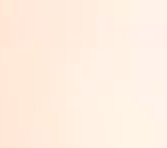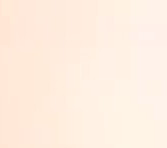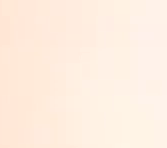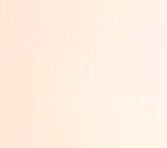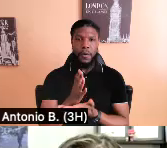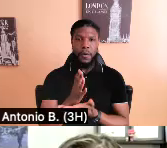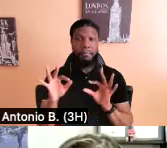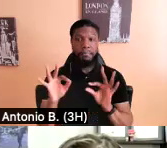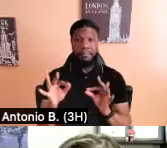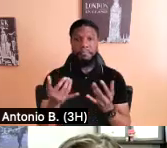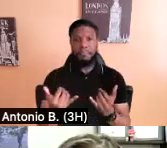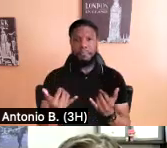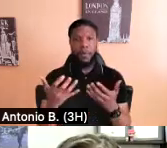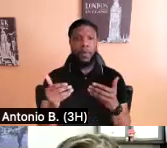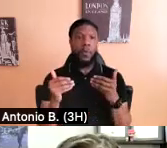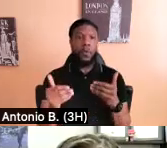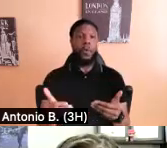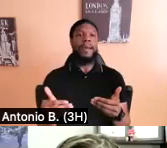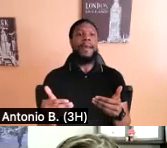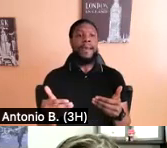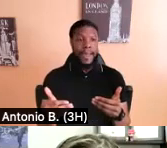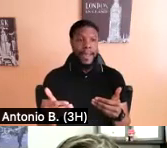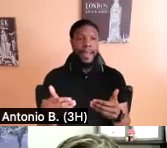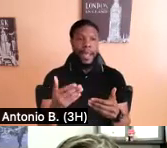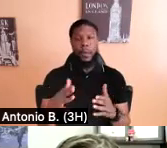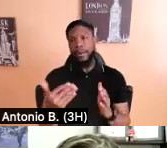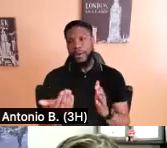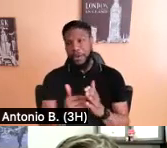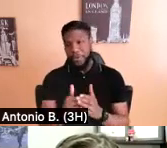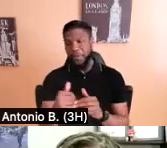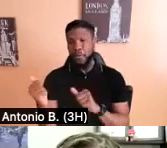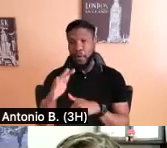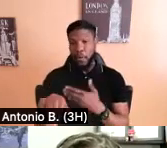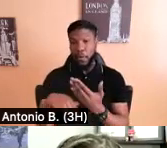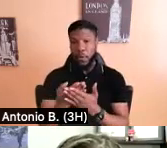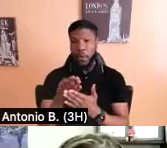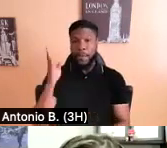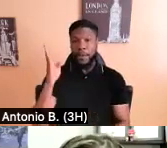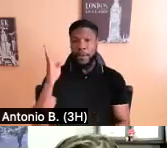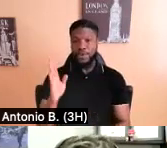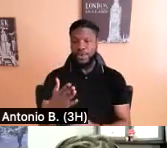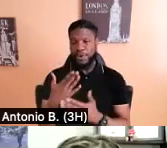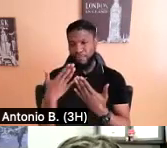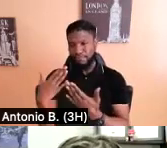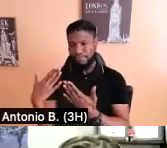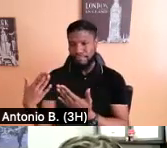I'm going to go ahead and well, once again, thank all of our presenters for sharing with